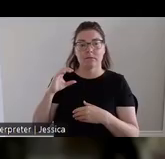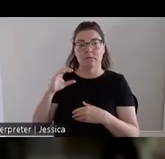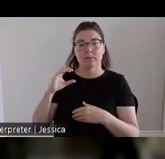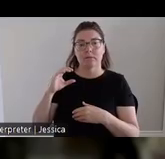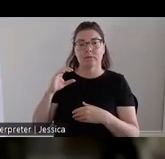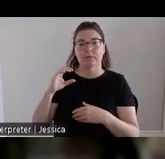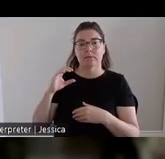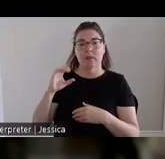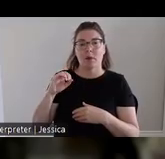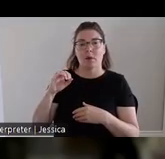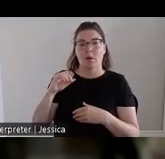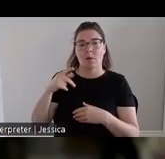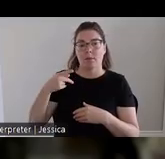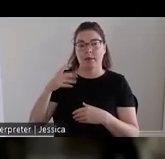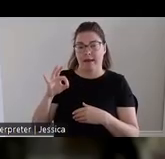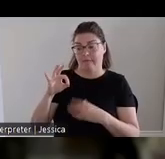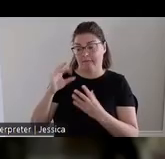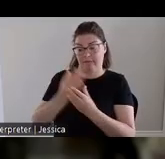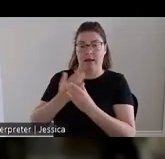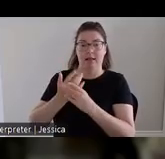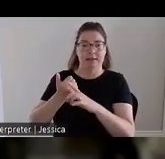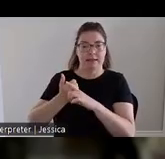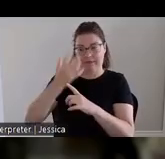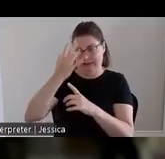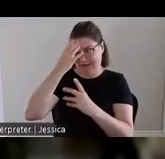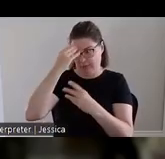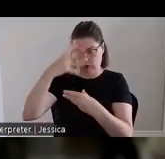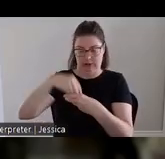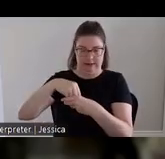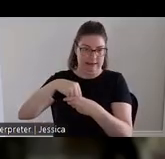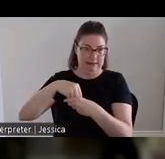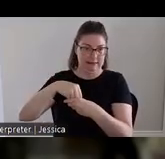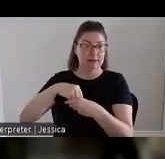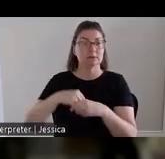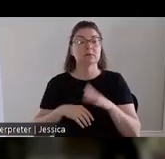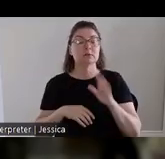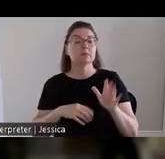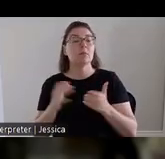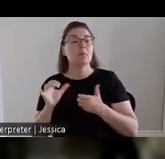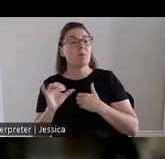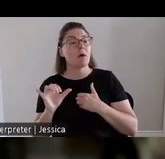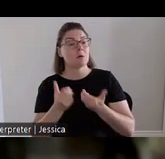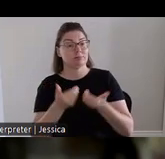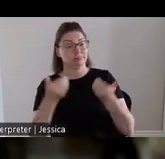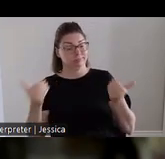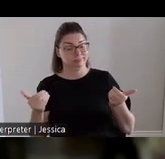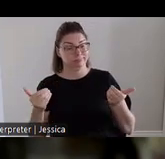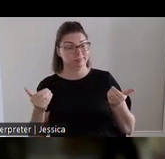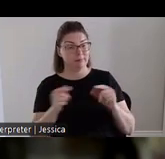accessibility metadata inside. On the other hand, you can also communicate metadata from outside